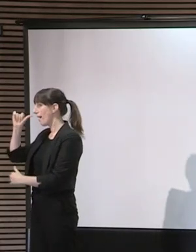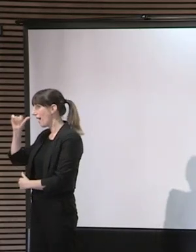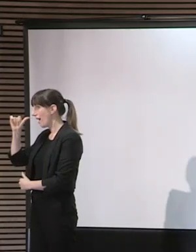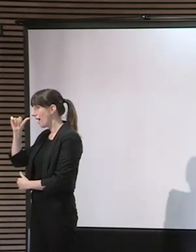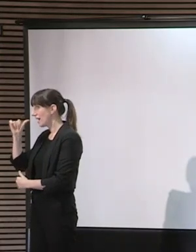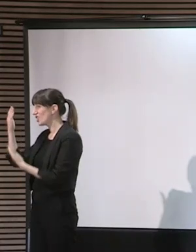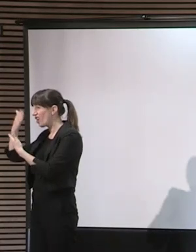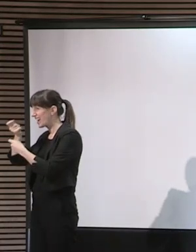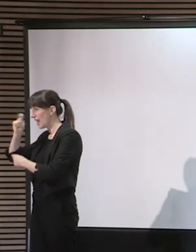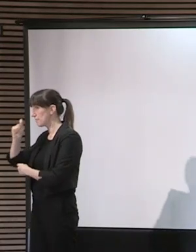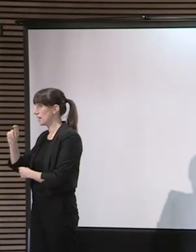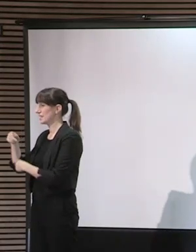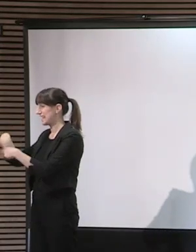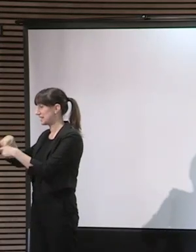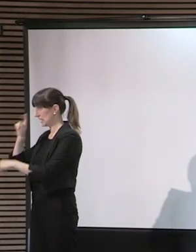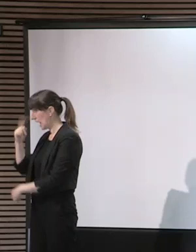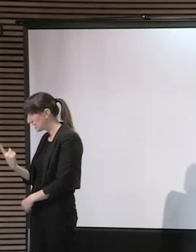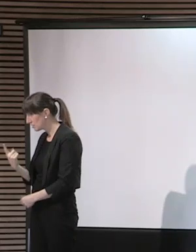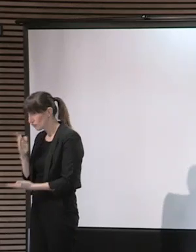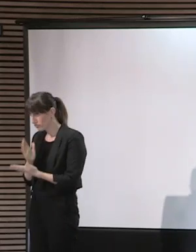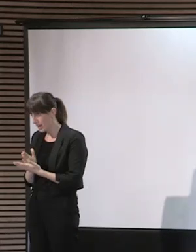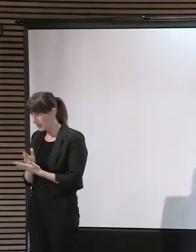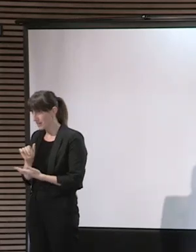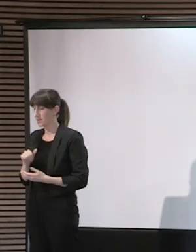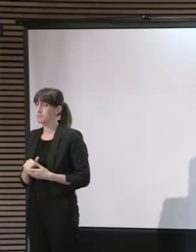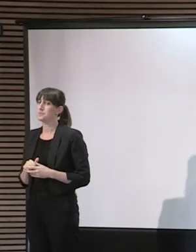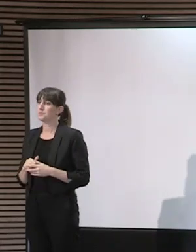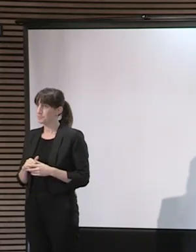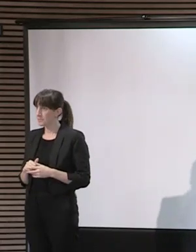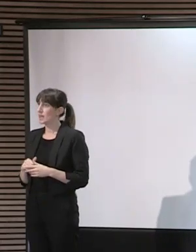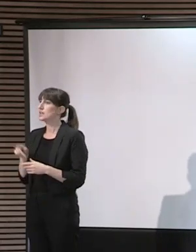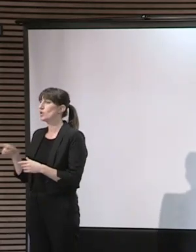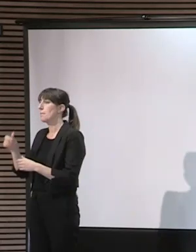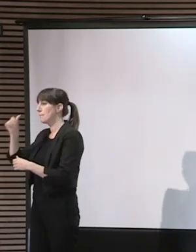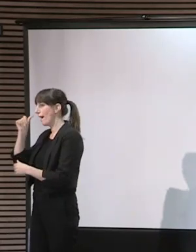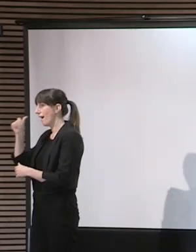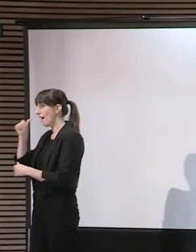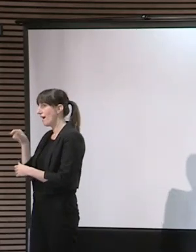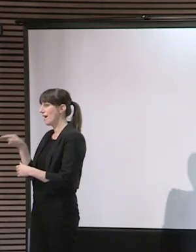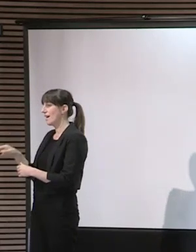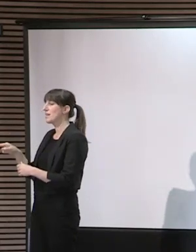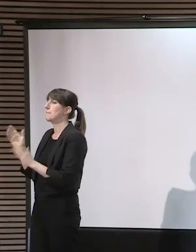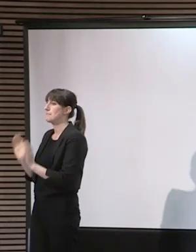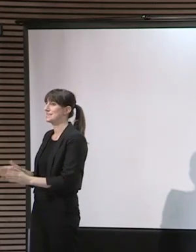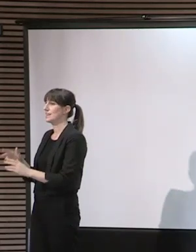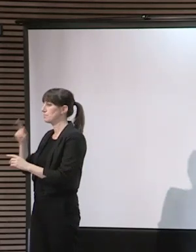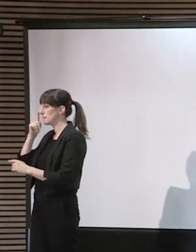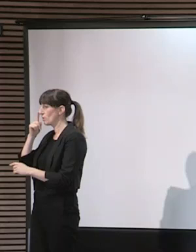Again, we're still continuing in those hospitality settings to have the requirements around